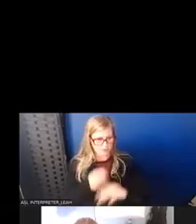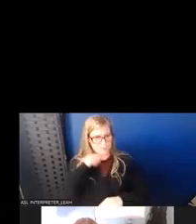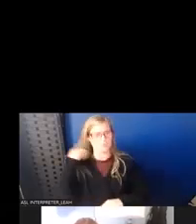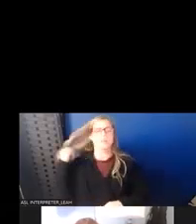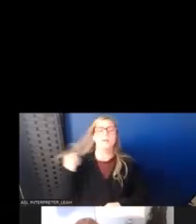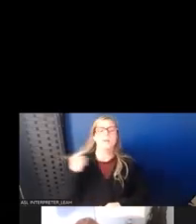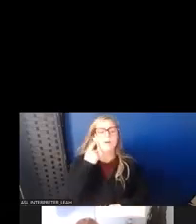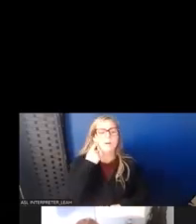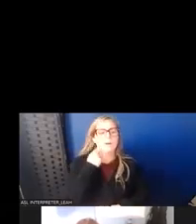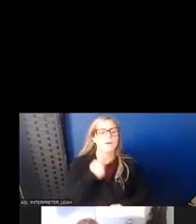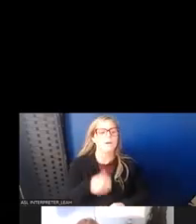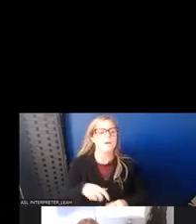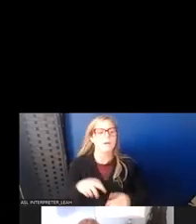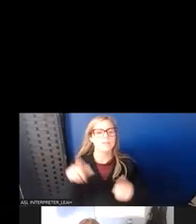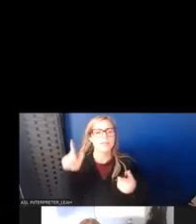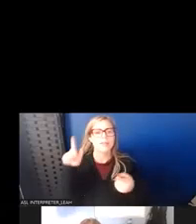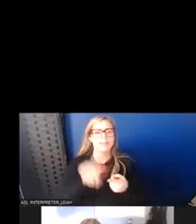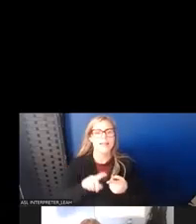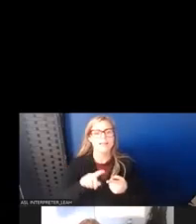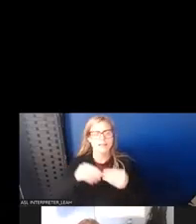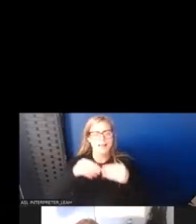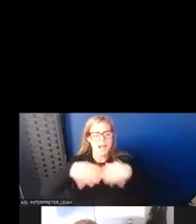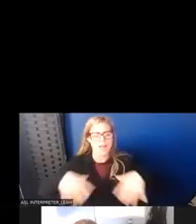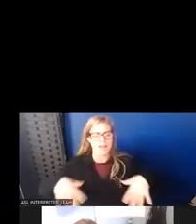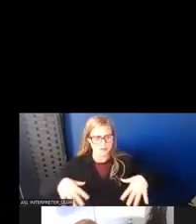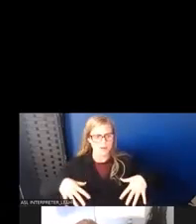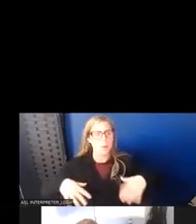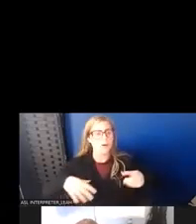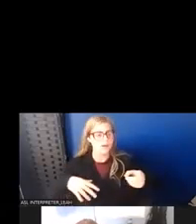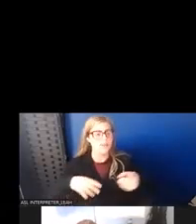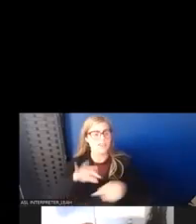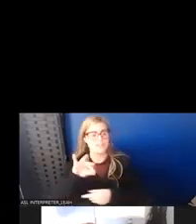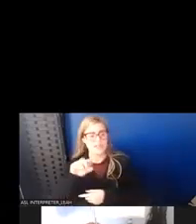hierarchy, the more flat the team is, the better it's going to work. How did they do that?